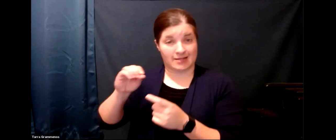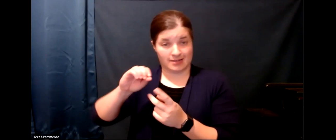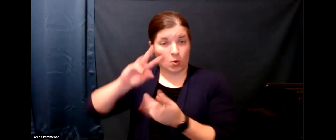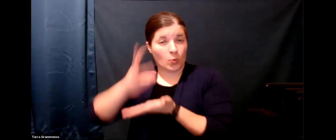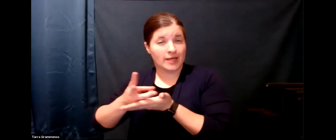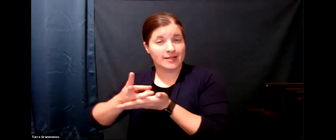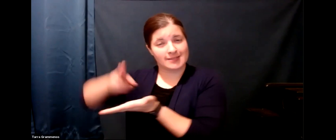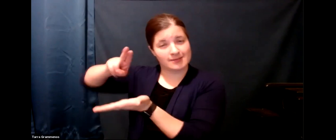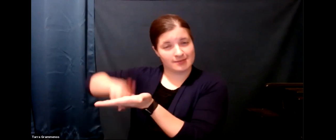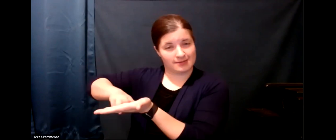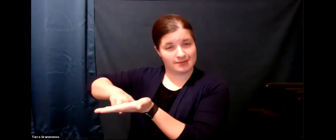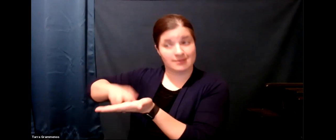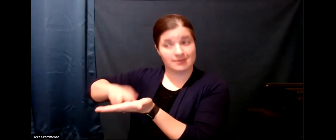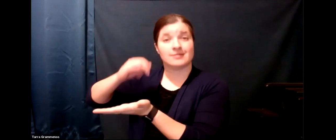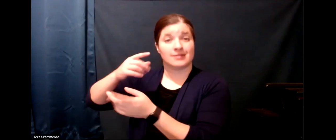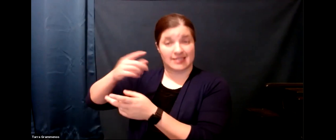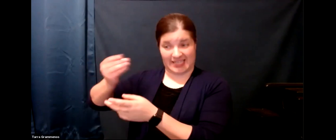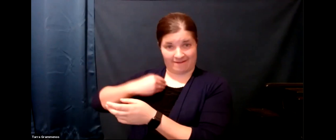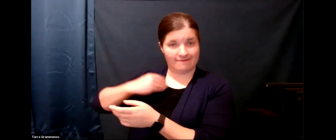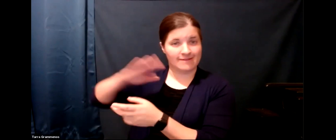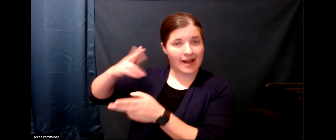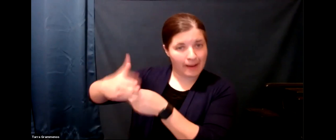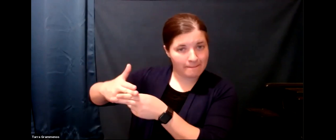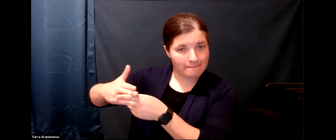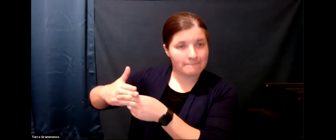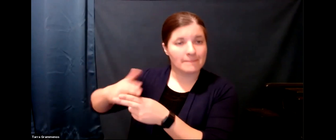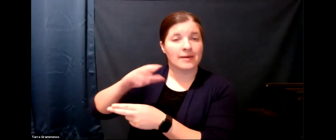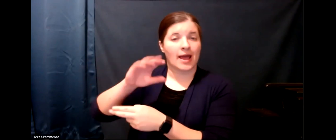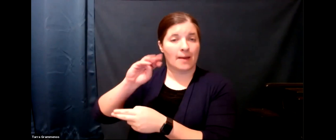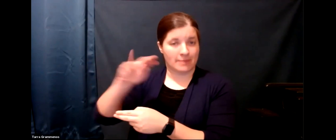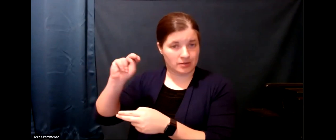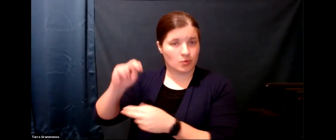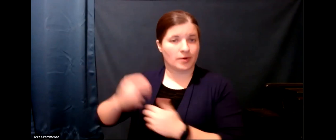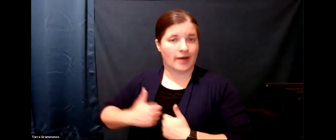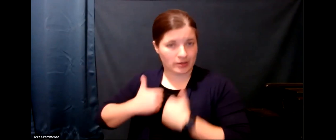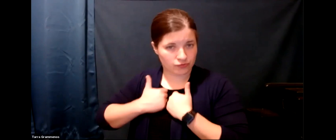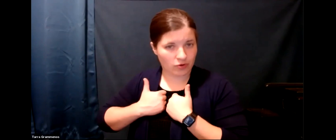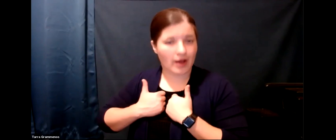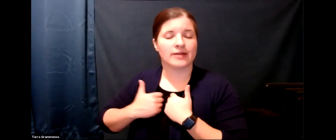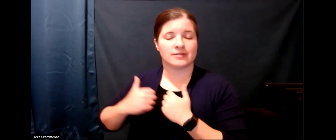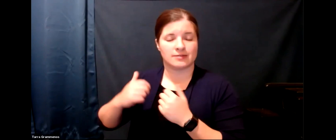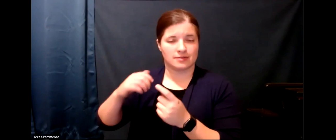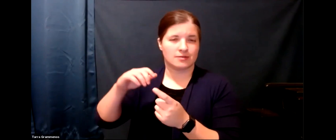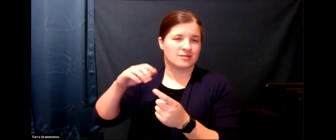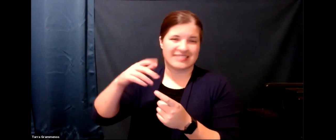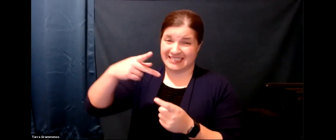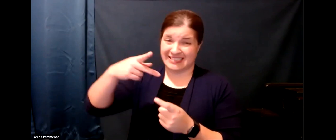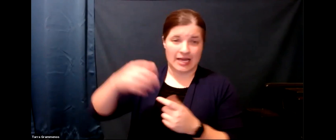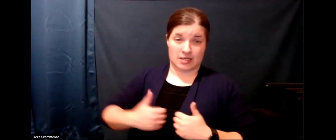If the witness has provided their name and a Minnesota street address. A P.O. box is not acceptable.